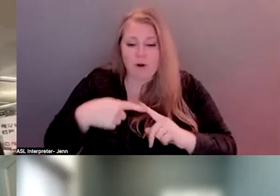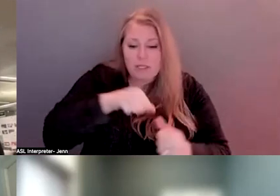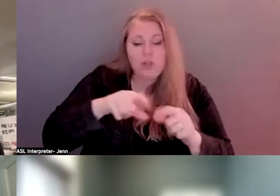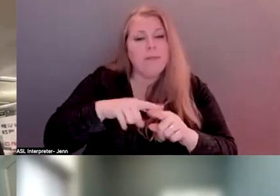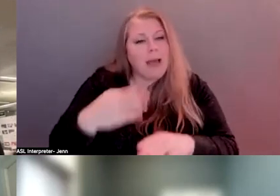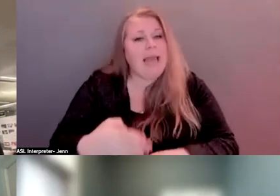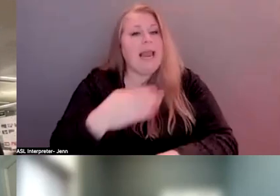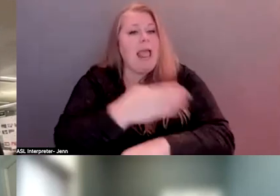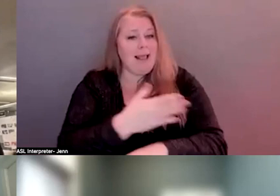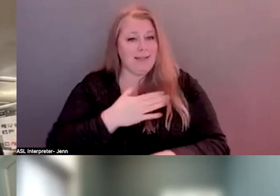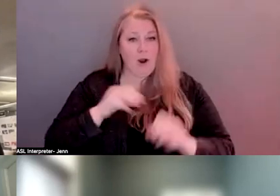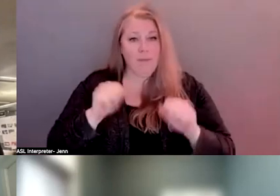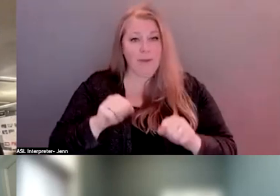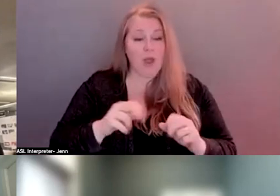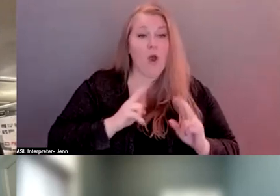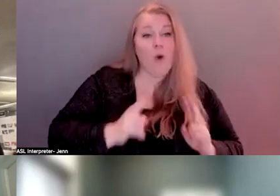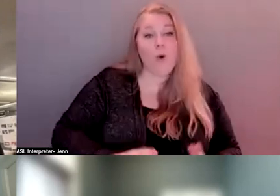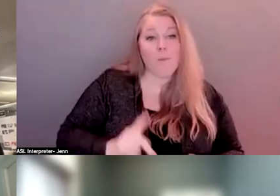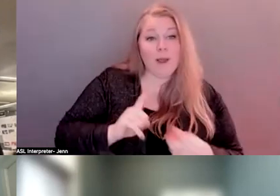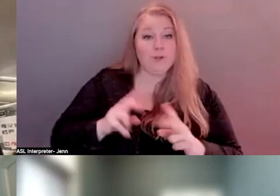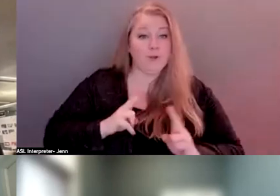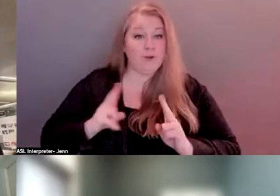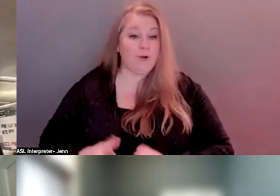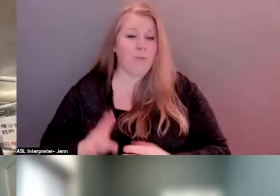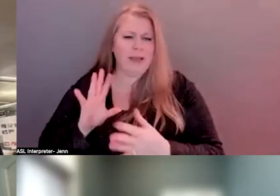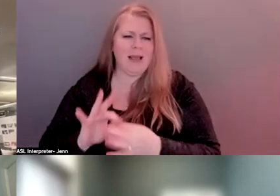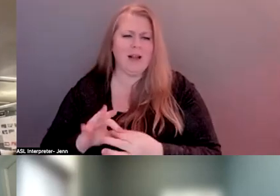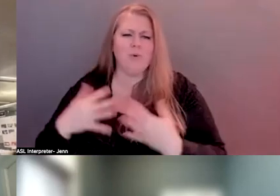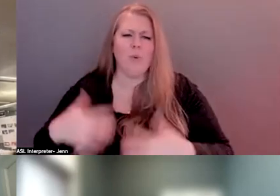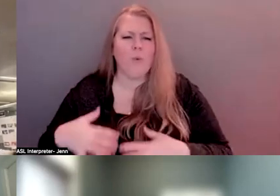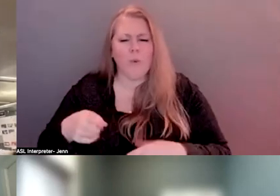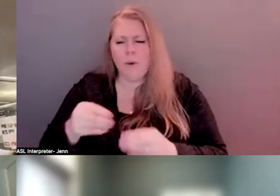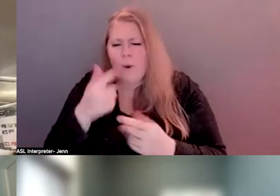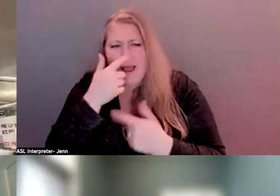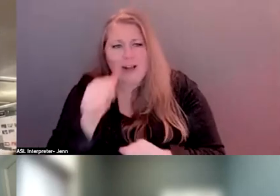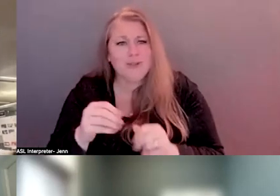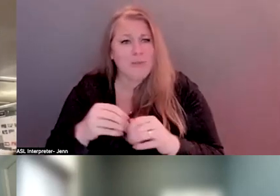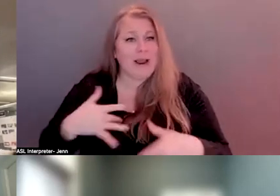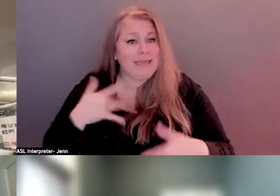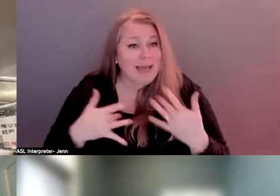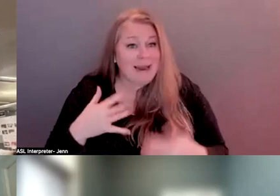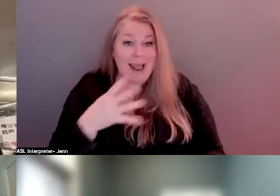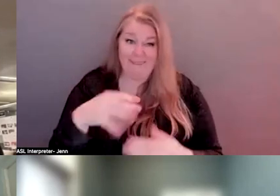The human to human connection is so much more interesting, exciting, I think flexible, so